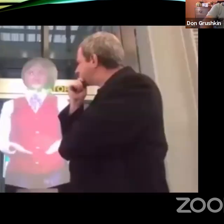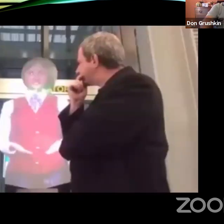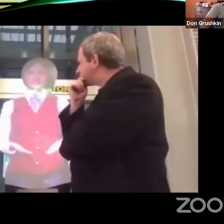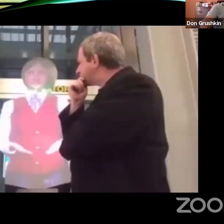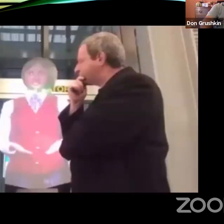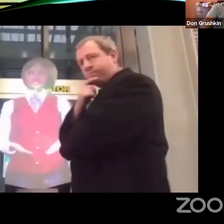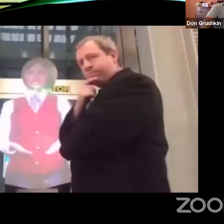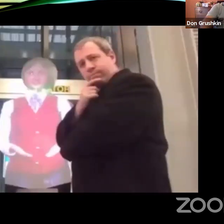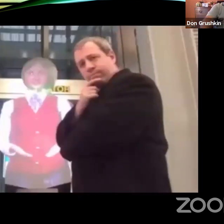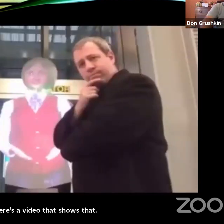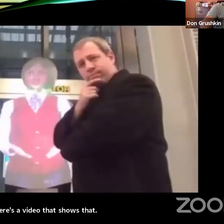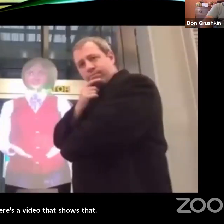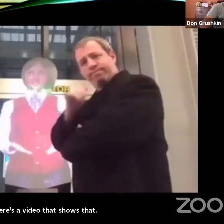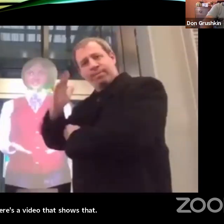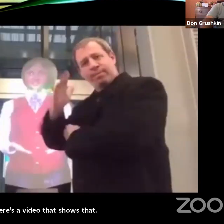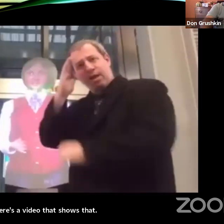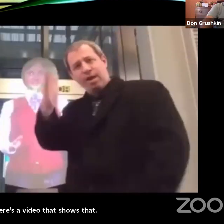that.